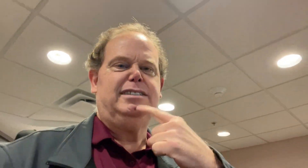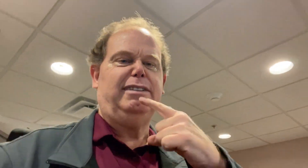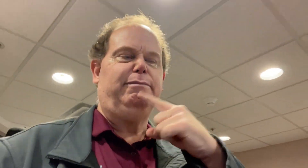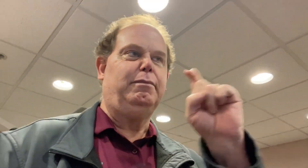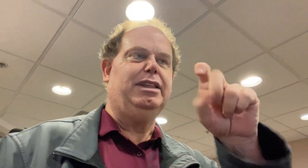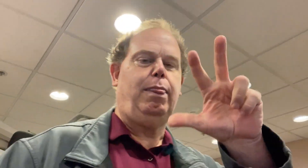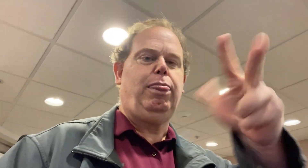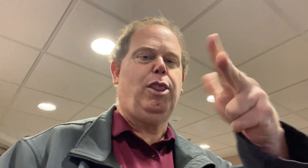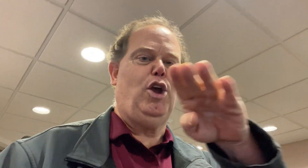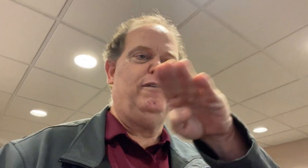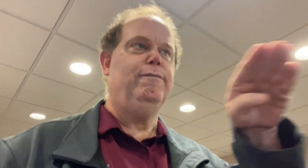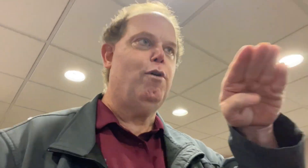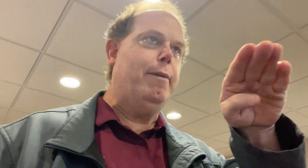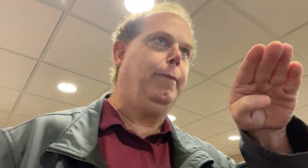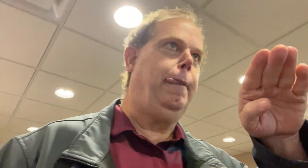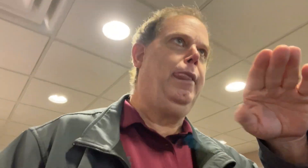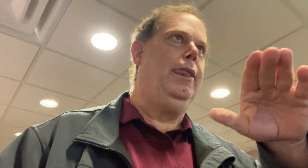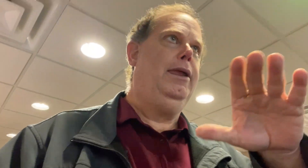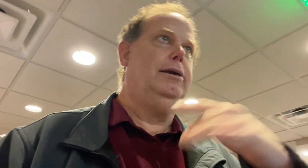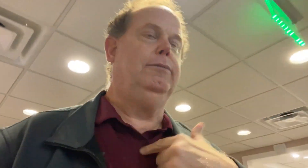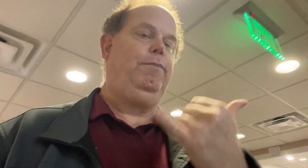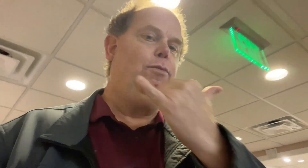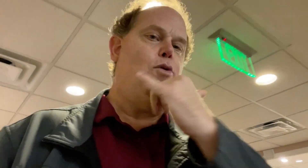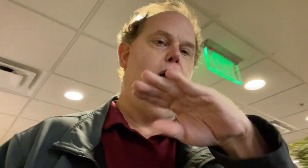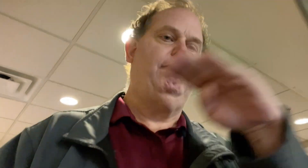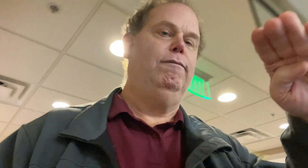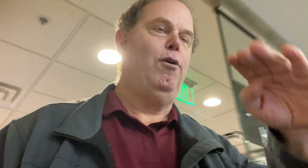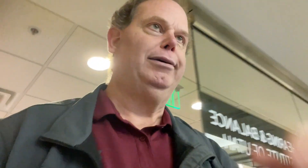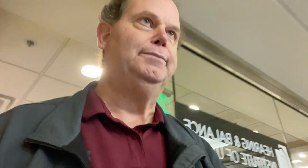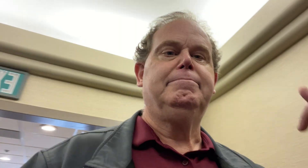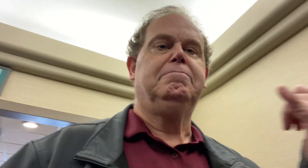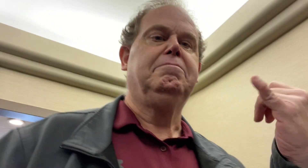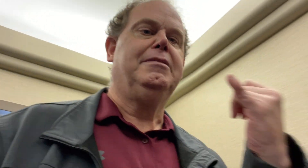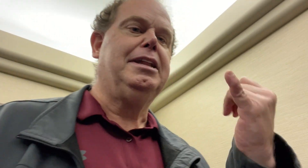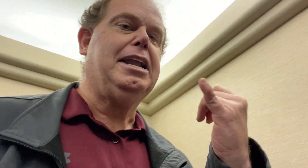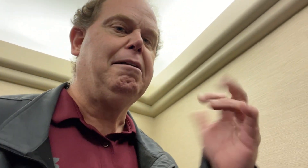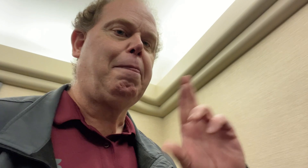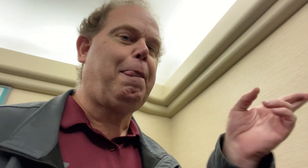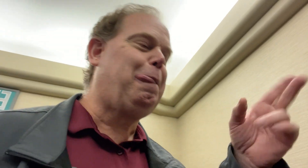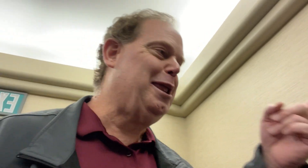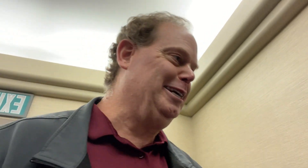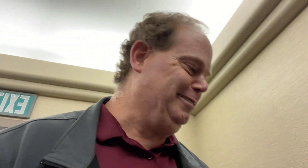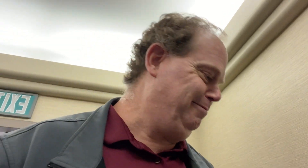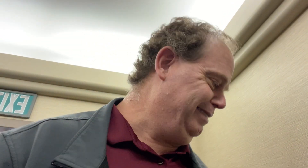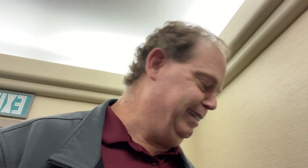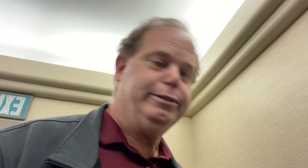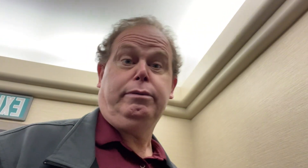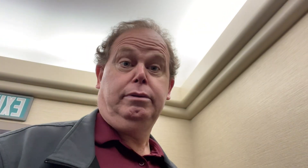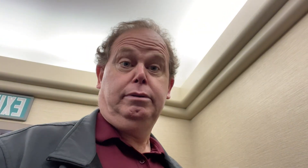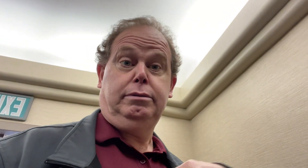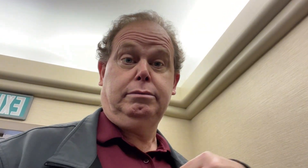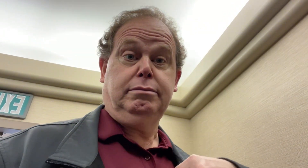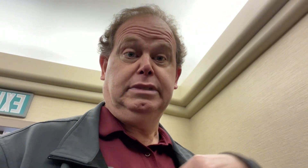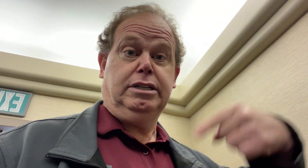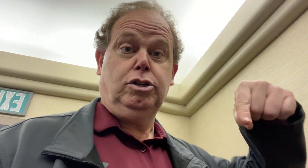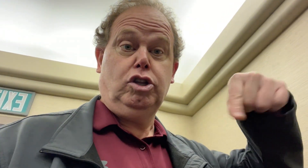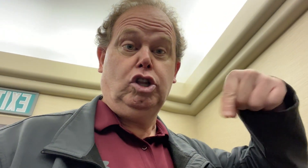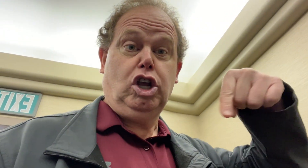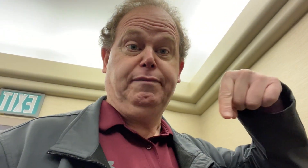She said, "third floor". We are on the wrong floor. Now, we are about to enter the elevator.